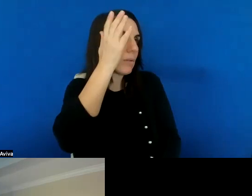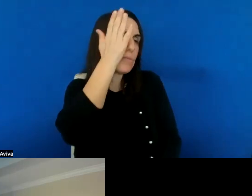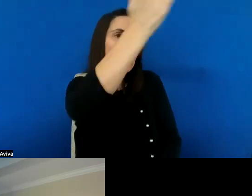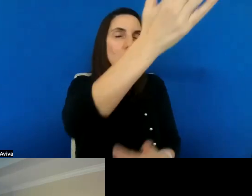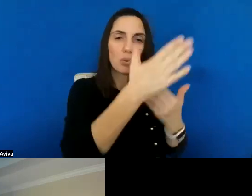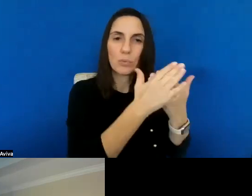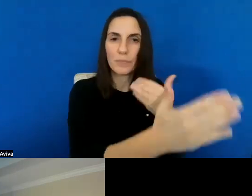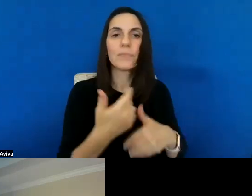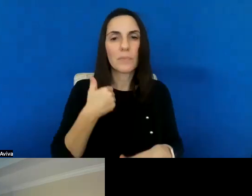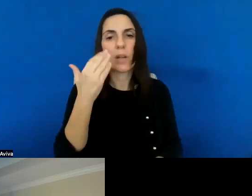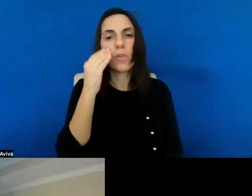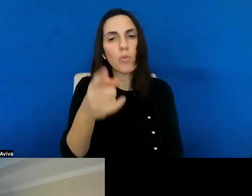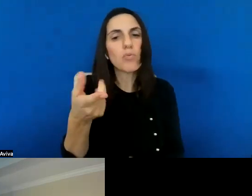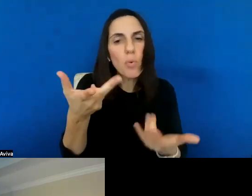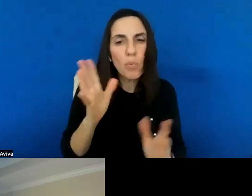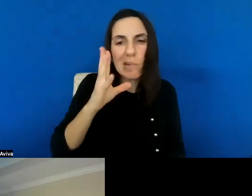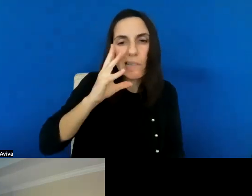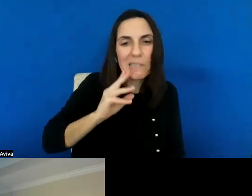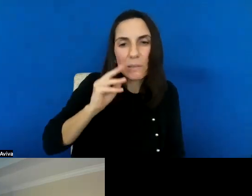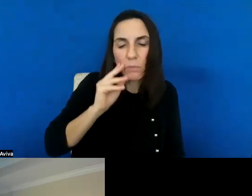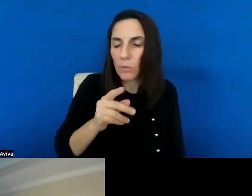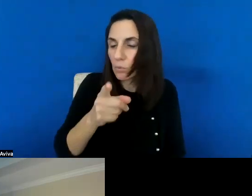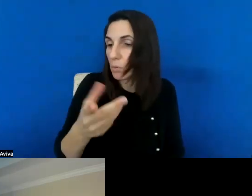was something that you experience right where you might have been putting money away for